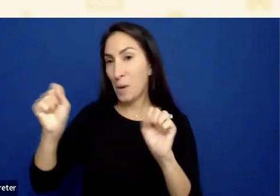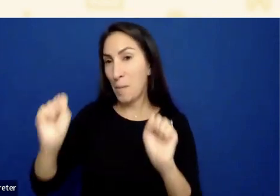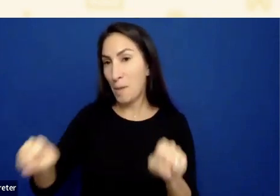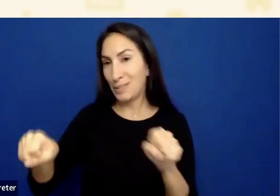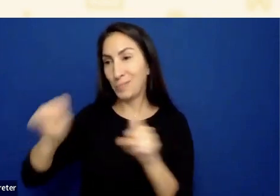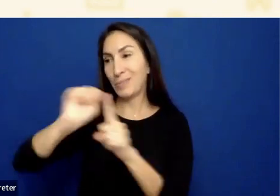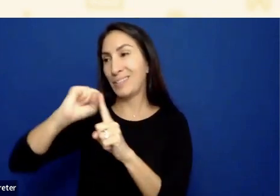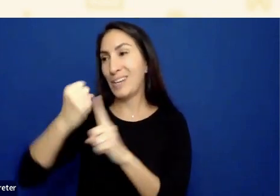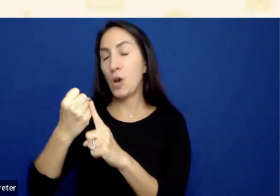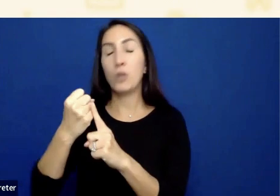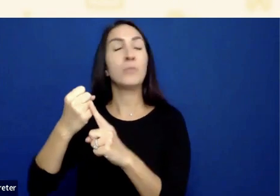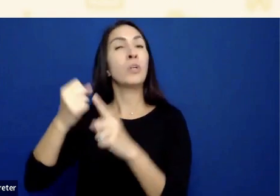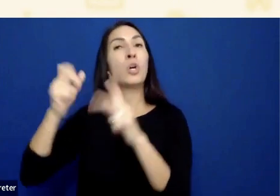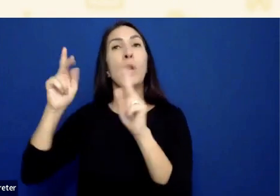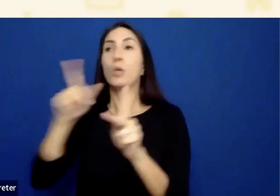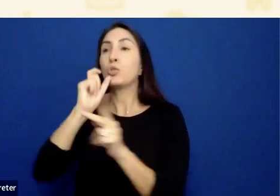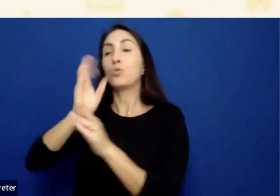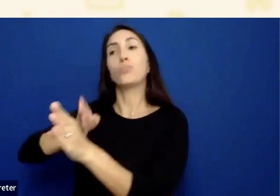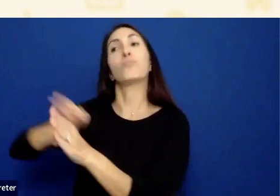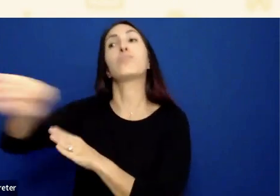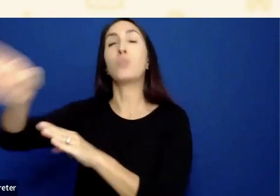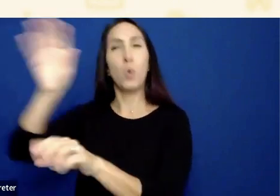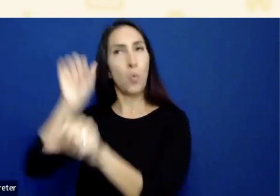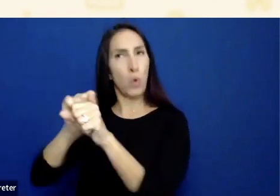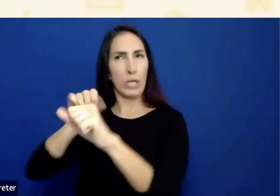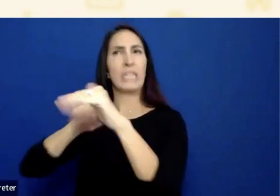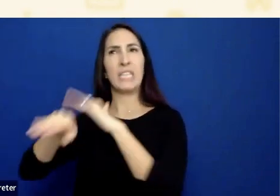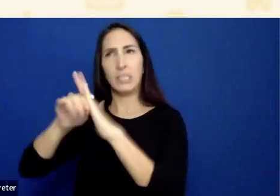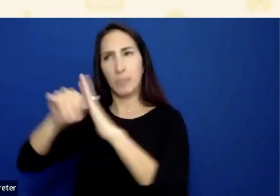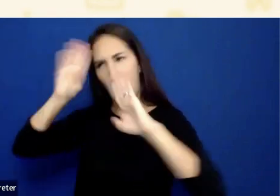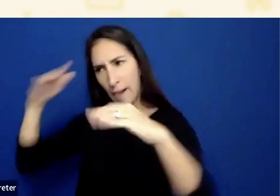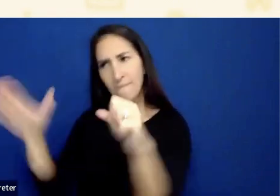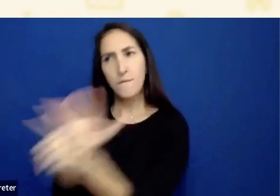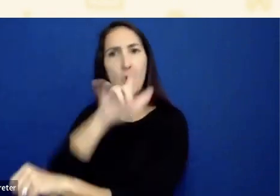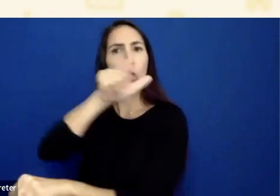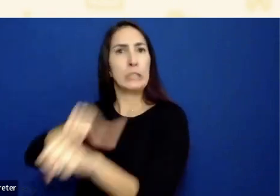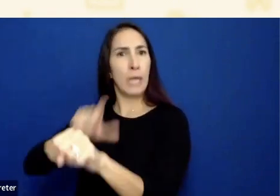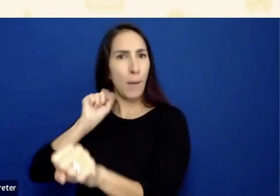in accessibility full time, who gets an in-person talk accepted